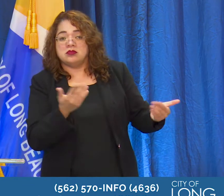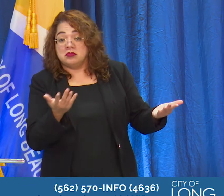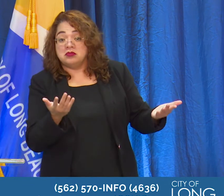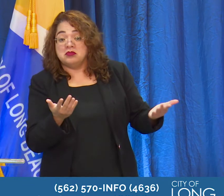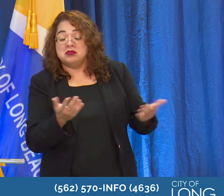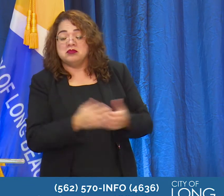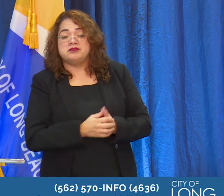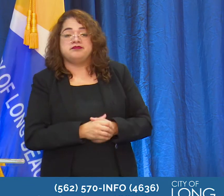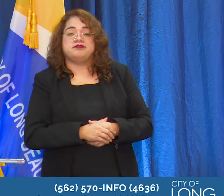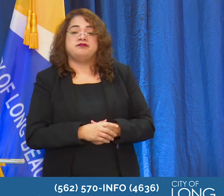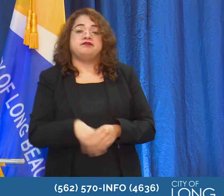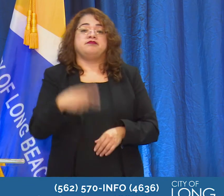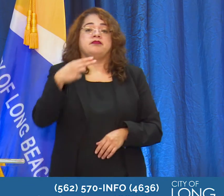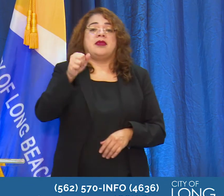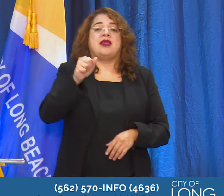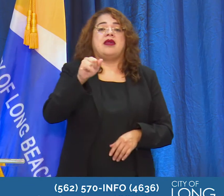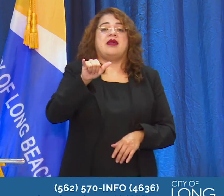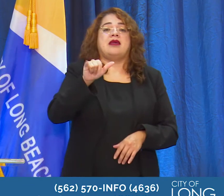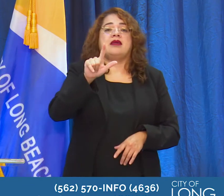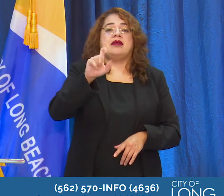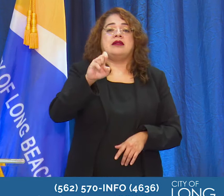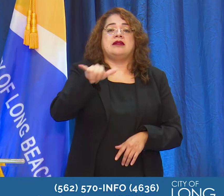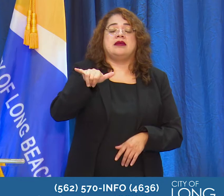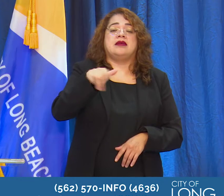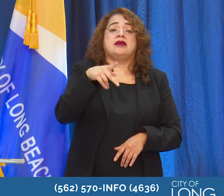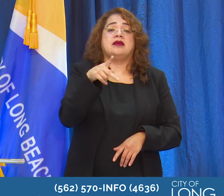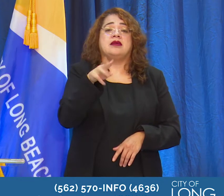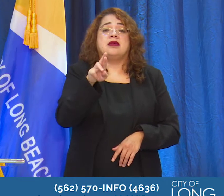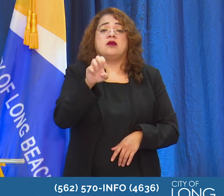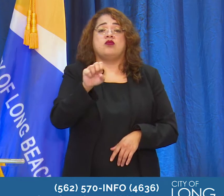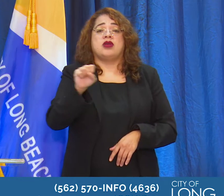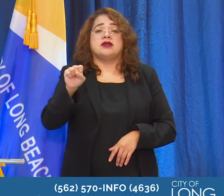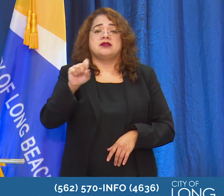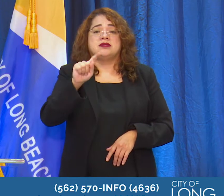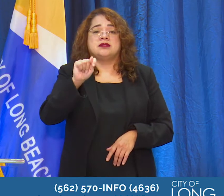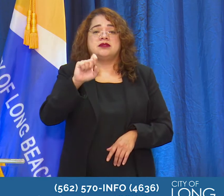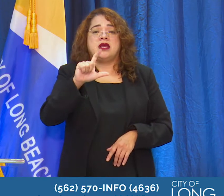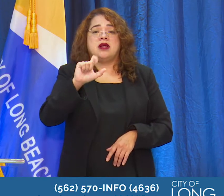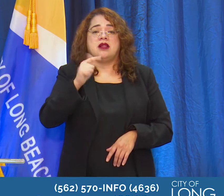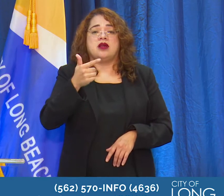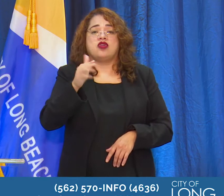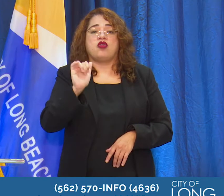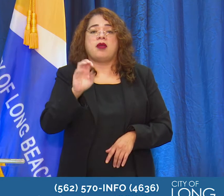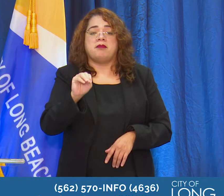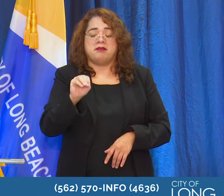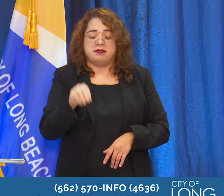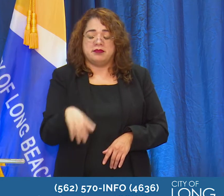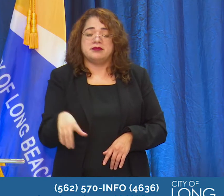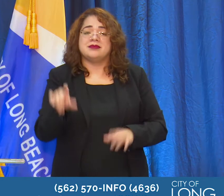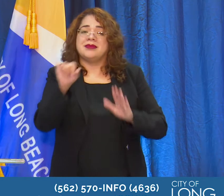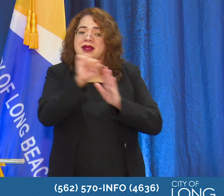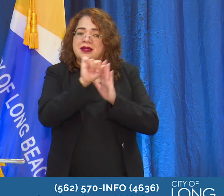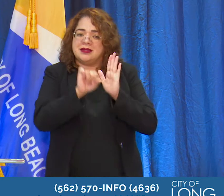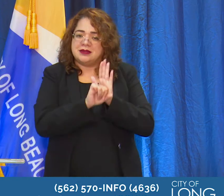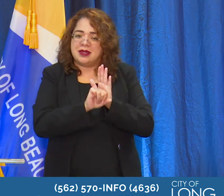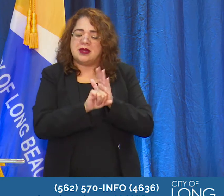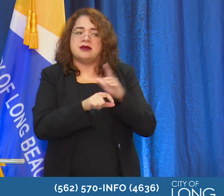from Haley at the Press Telegram. Go ahead, Haley. Hi, so in terms of the State indicators that Long Beach doesn't meet, I